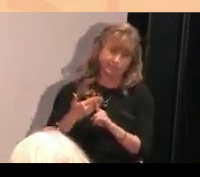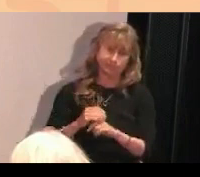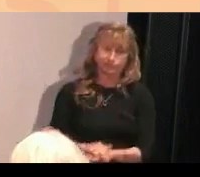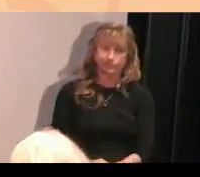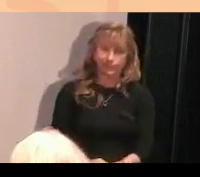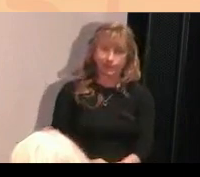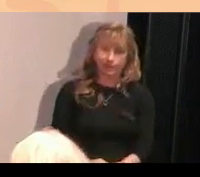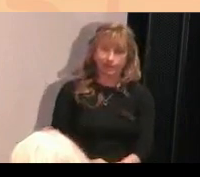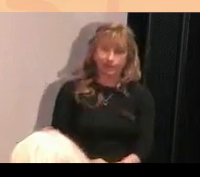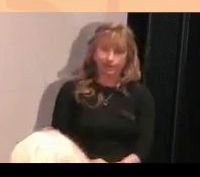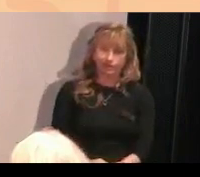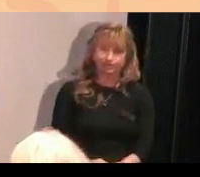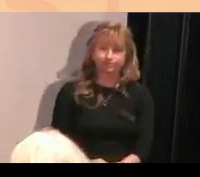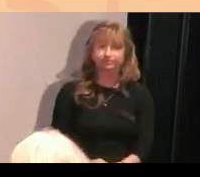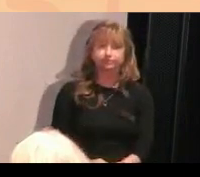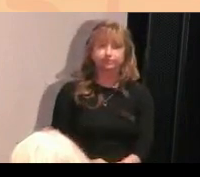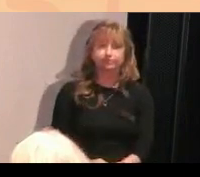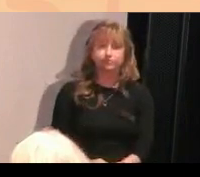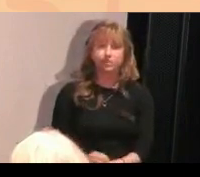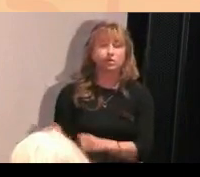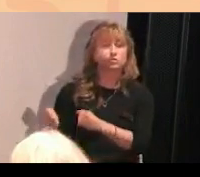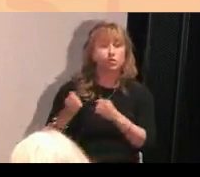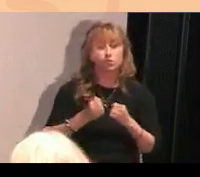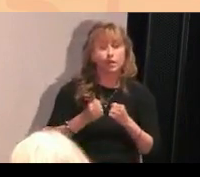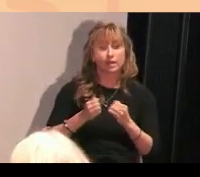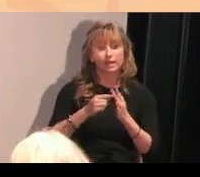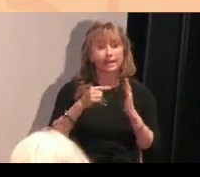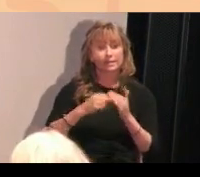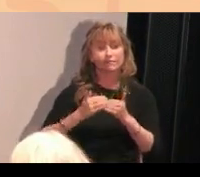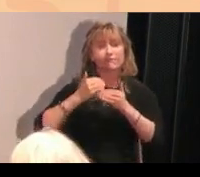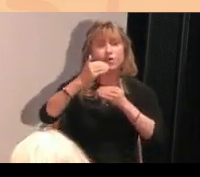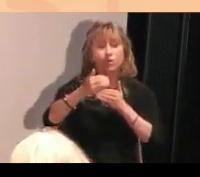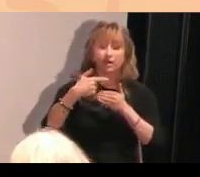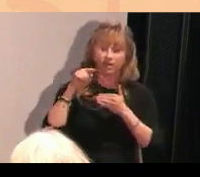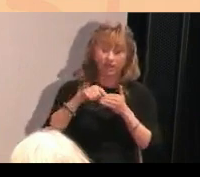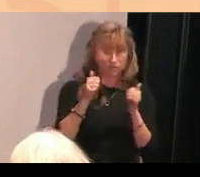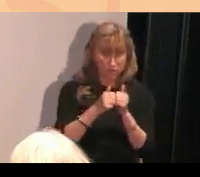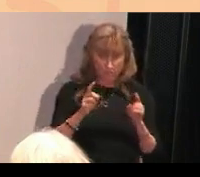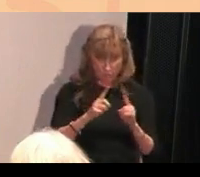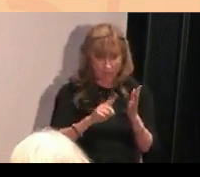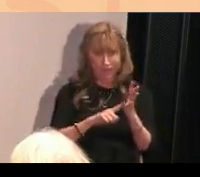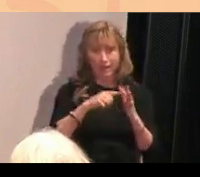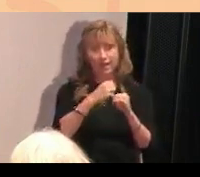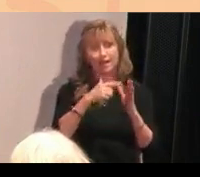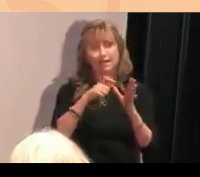the Bringing it Forward report is a legacy document, it provides a historic lens on an